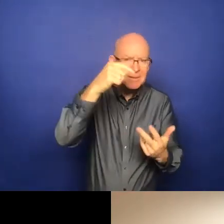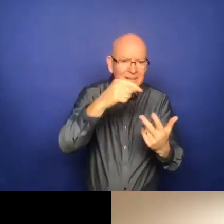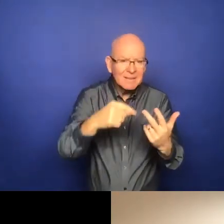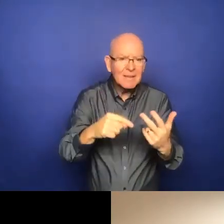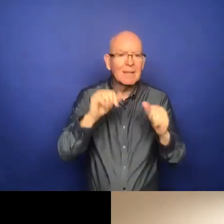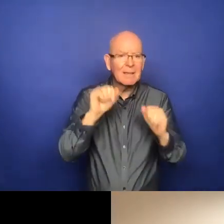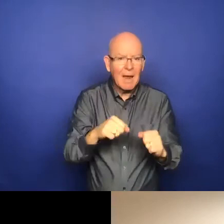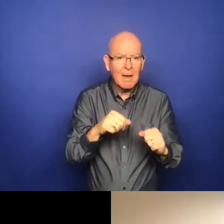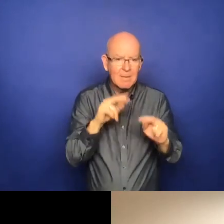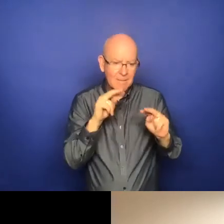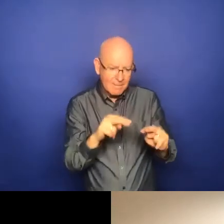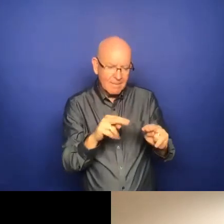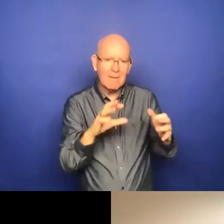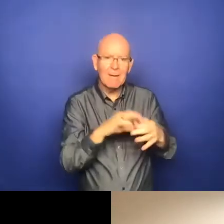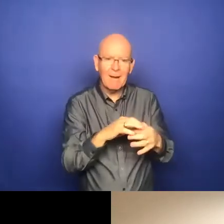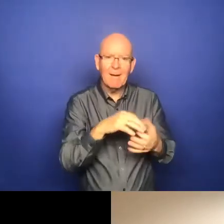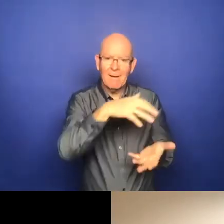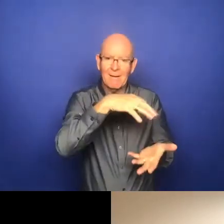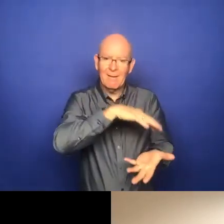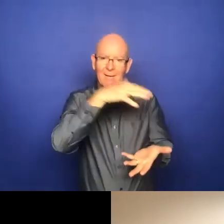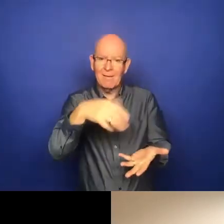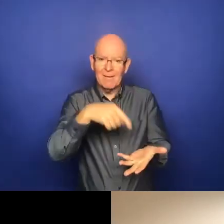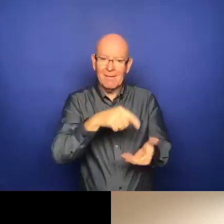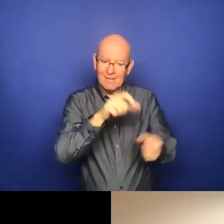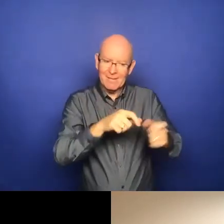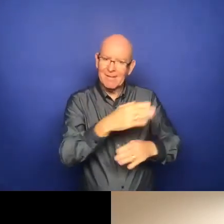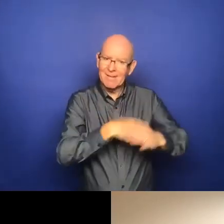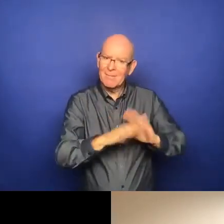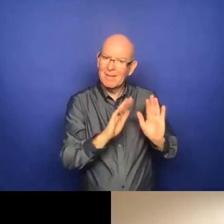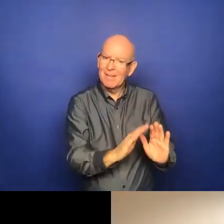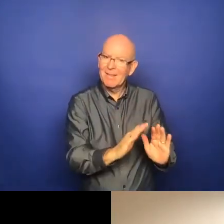can clarify what is the responsibilities, the roles and the